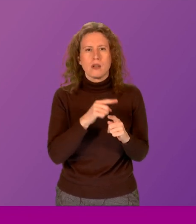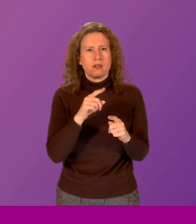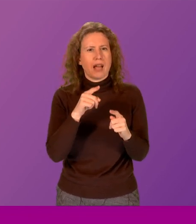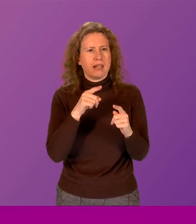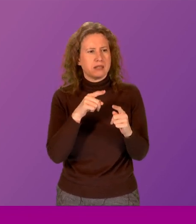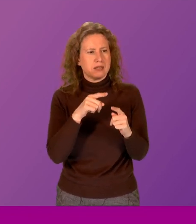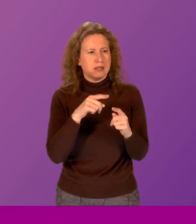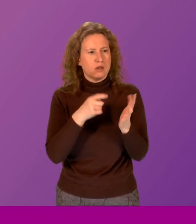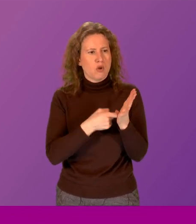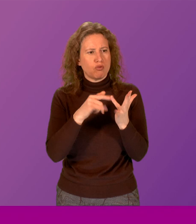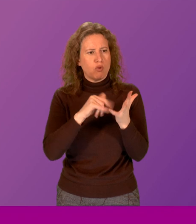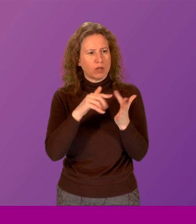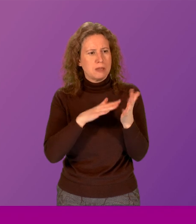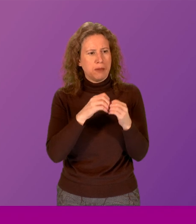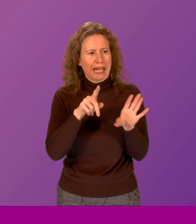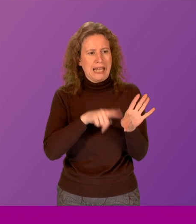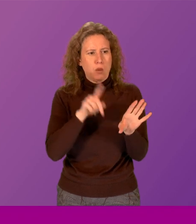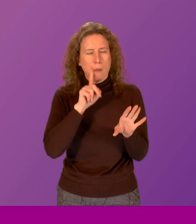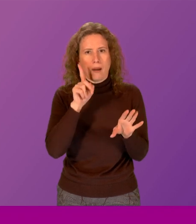Sarwar promised to campaign for the WASPI women, but he has now turned